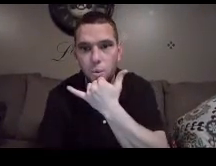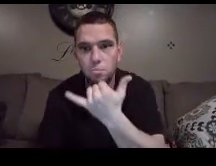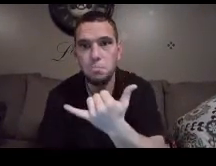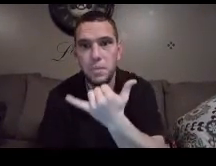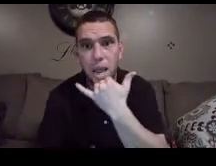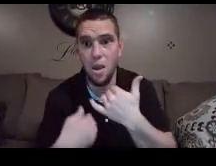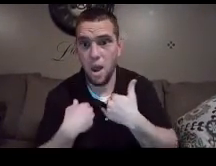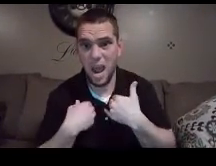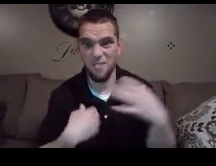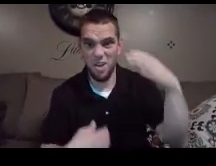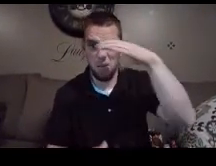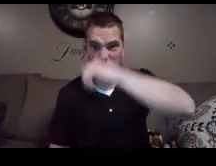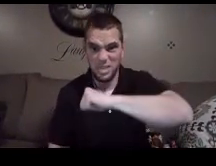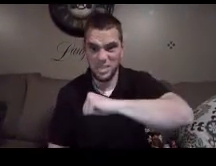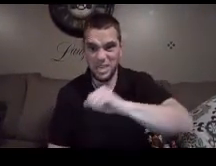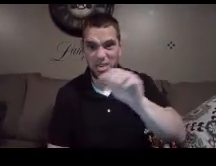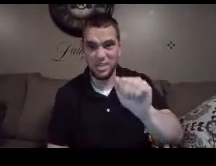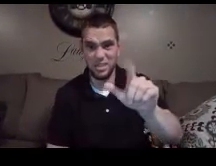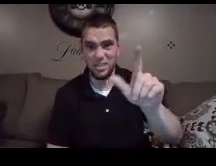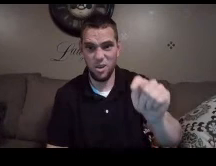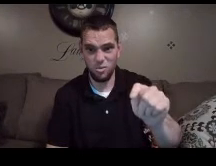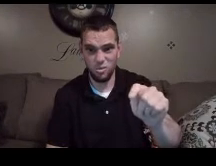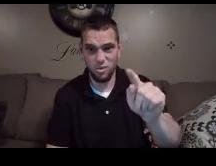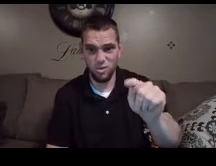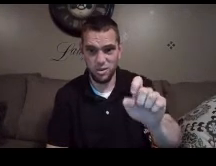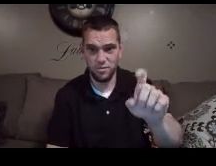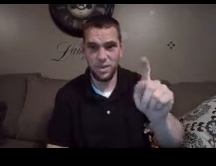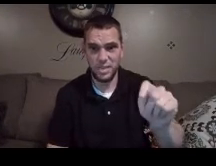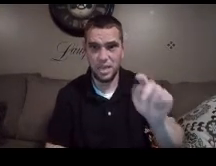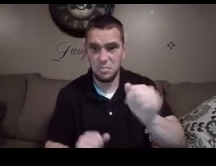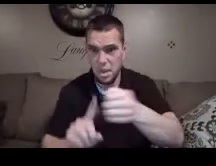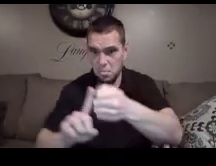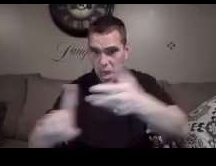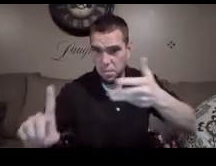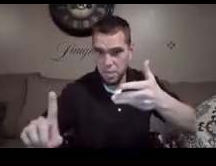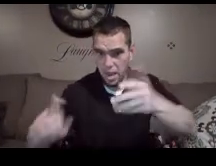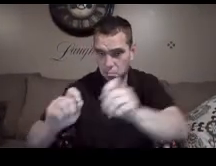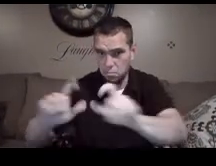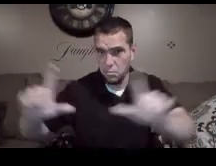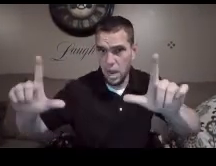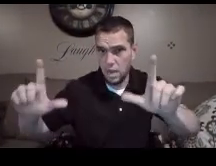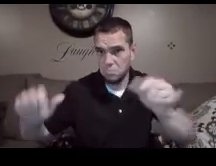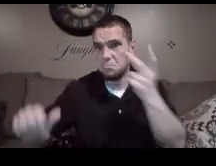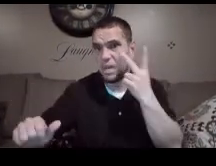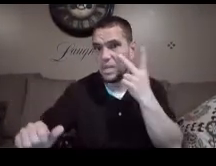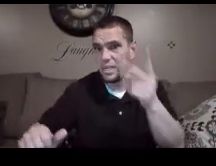I can expand that and see that there are a couple of pictures here that simply don't have alt text.